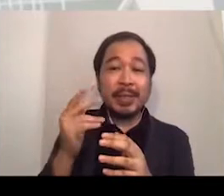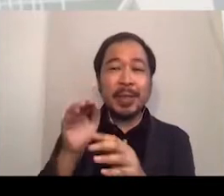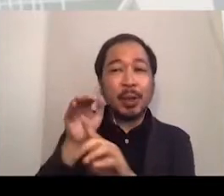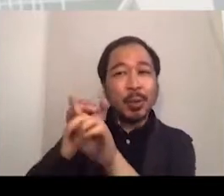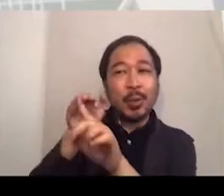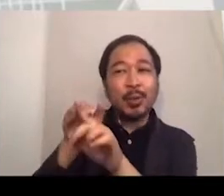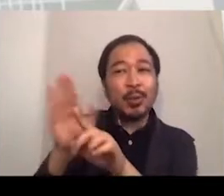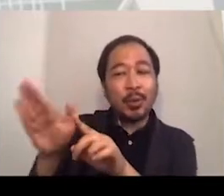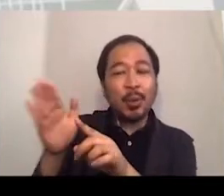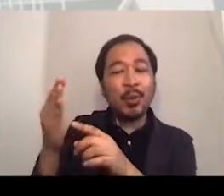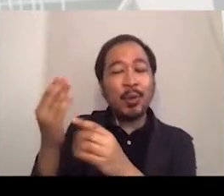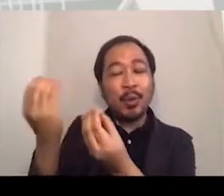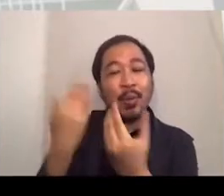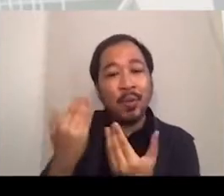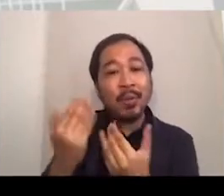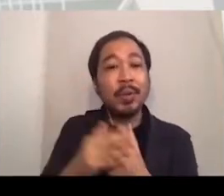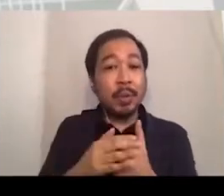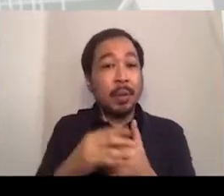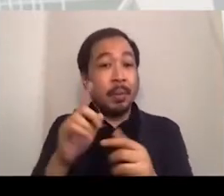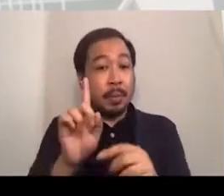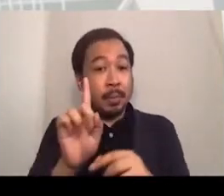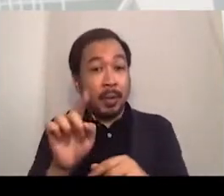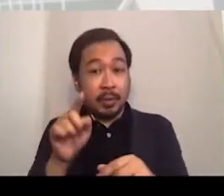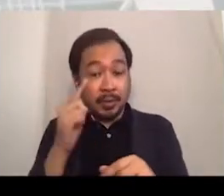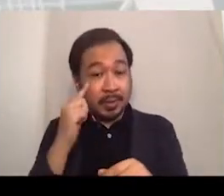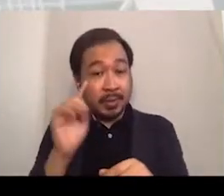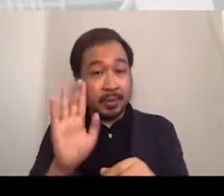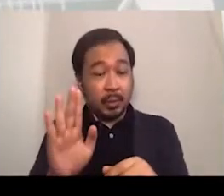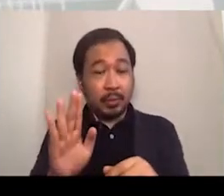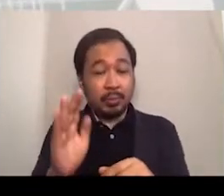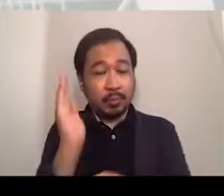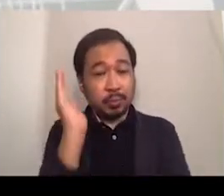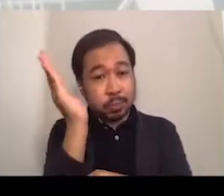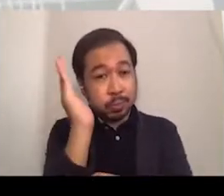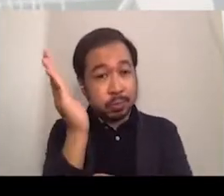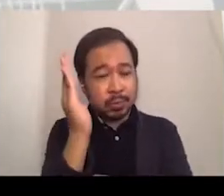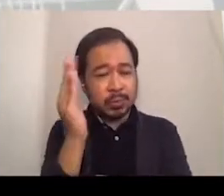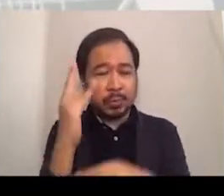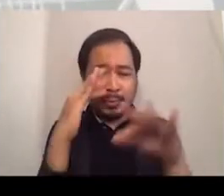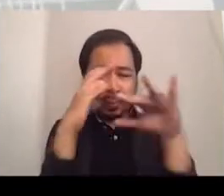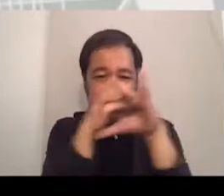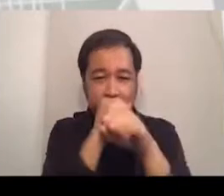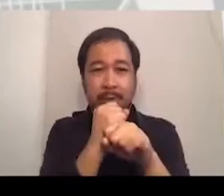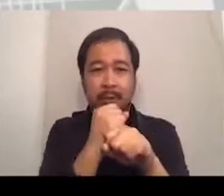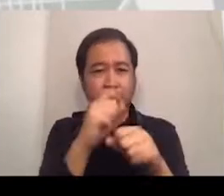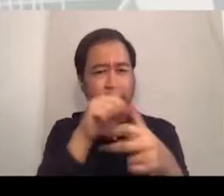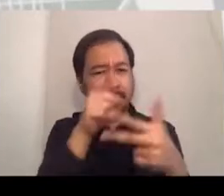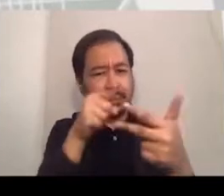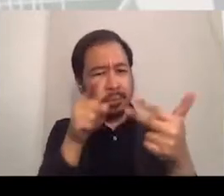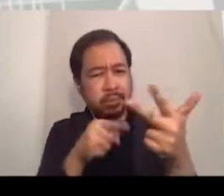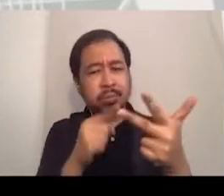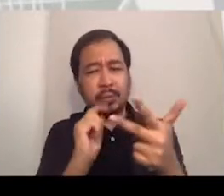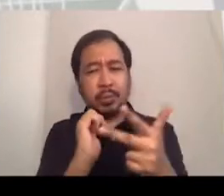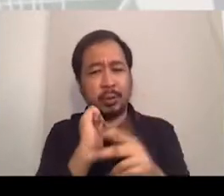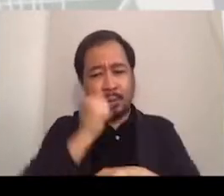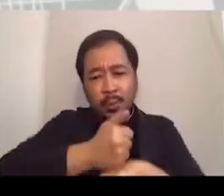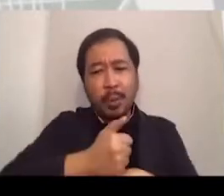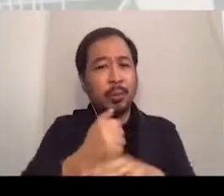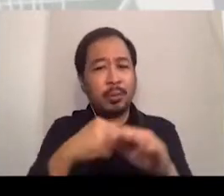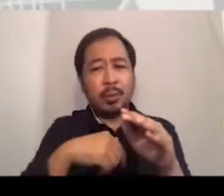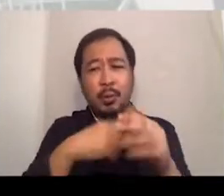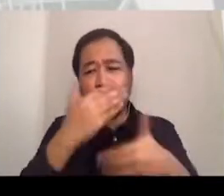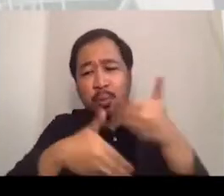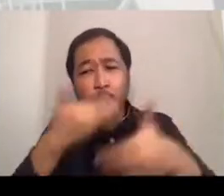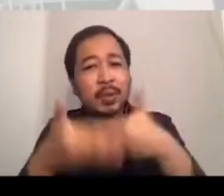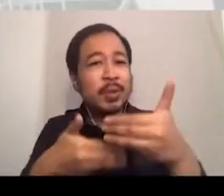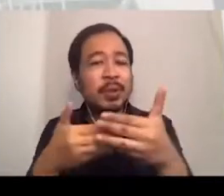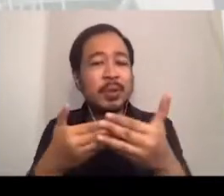Many of the measures that are now being put in place in this urgent situation, are actually ones that should become standard practice,